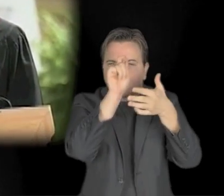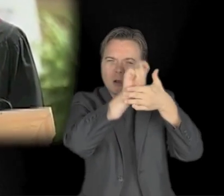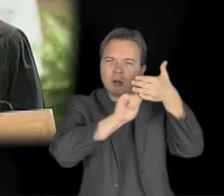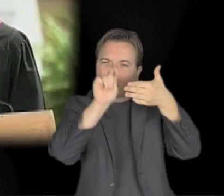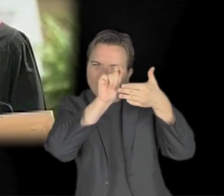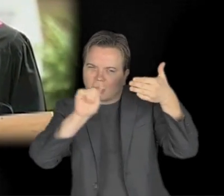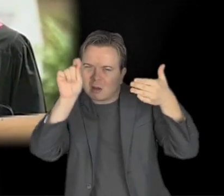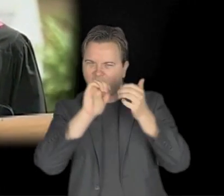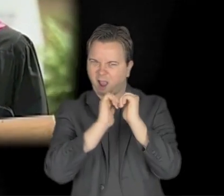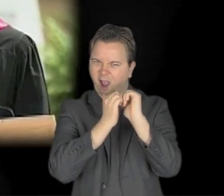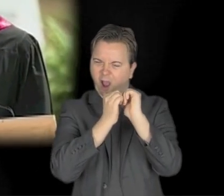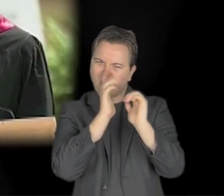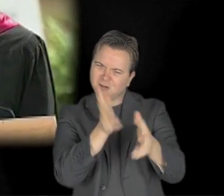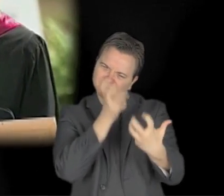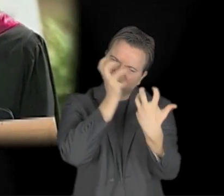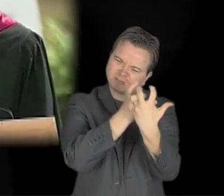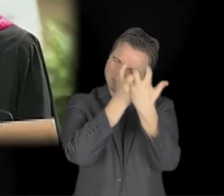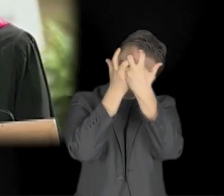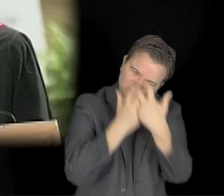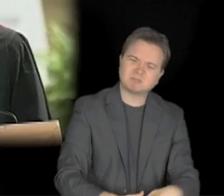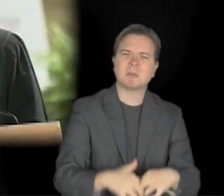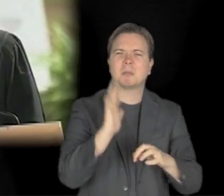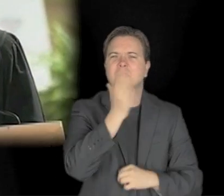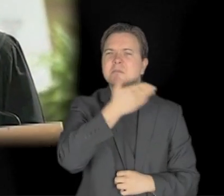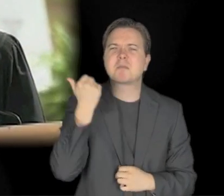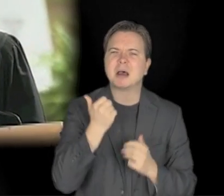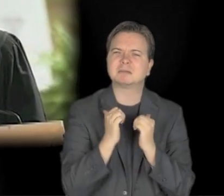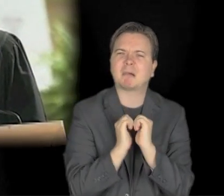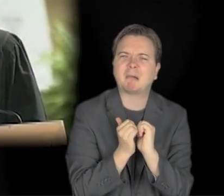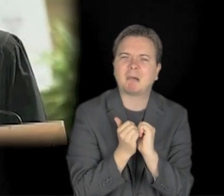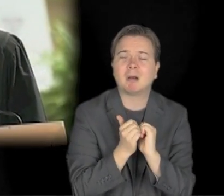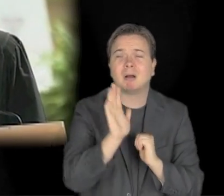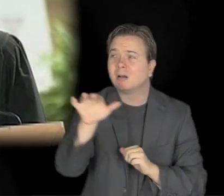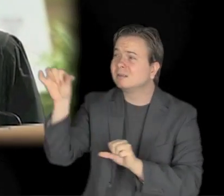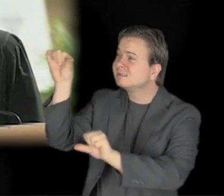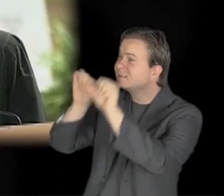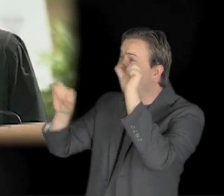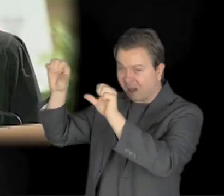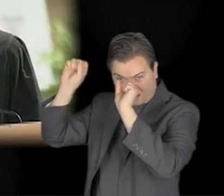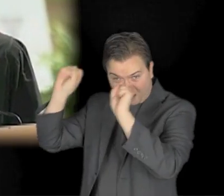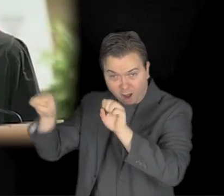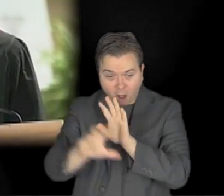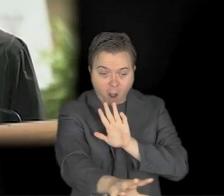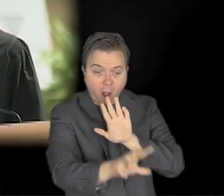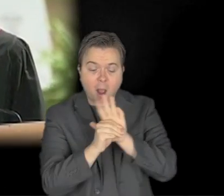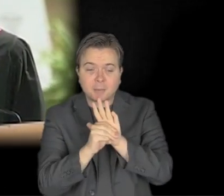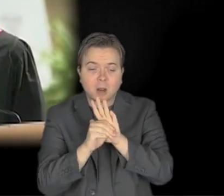It was beautiful, historical, artistically subtle in a way that science can't capture,